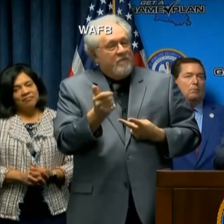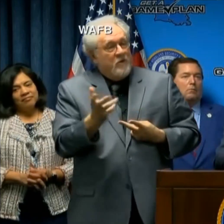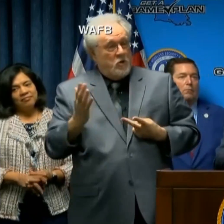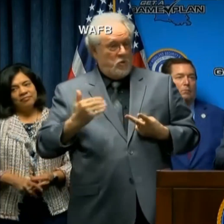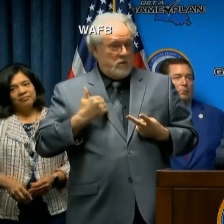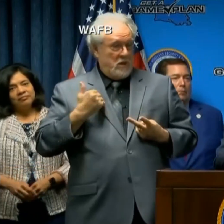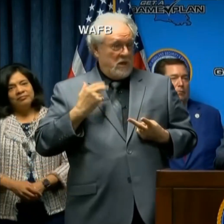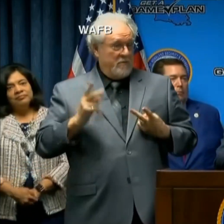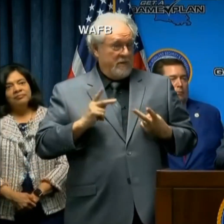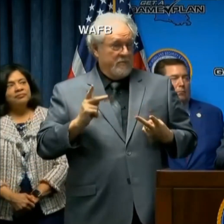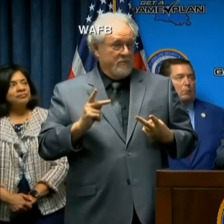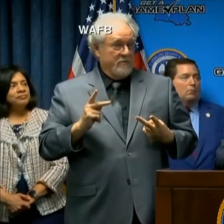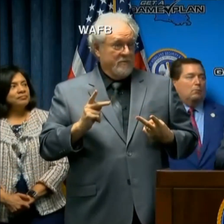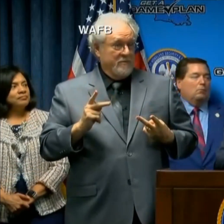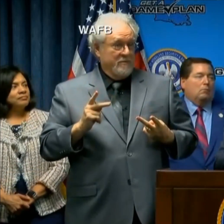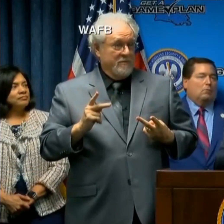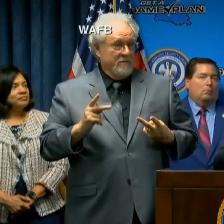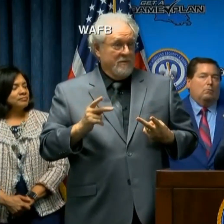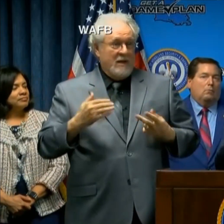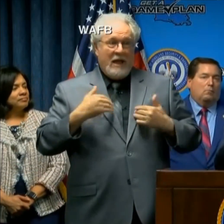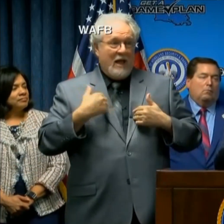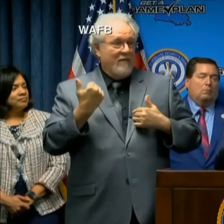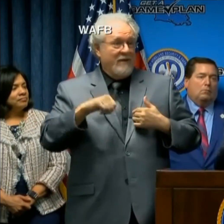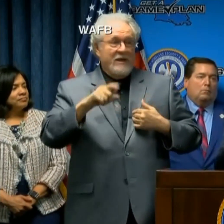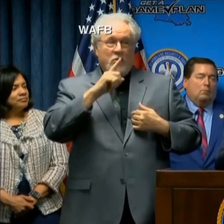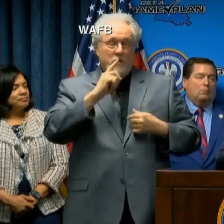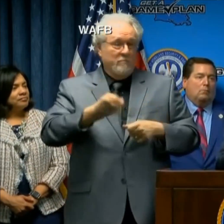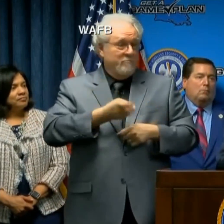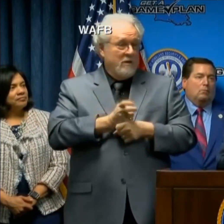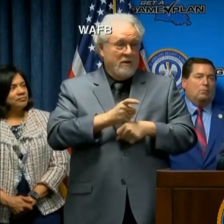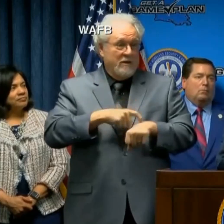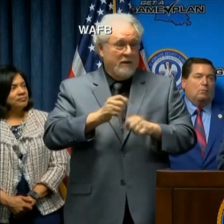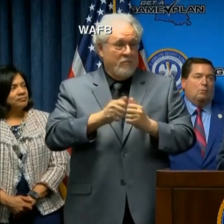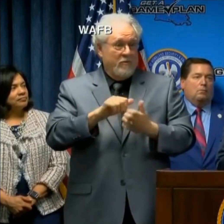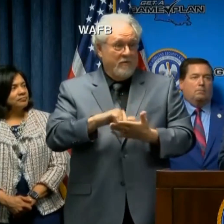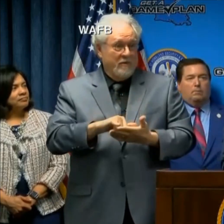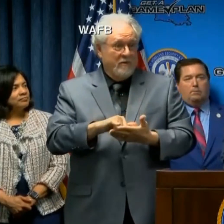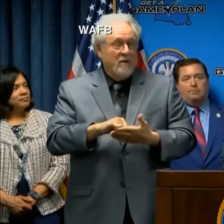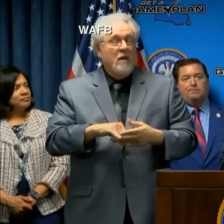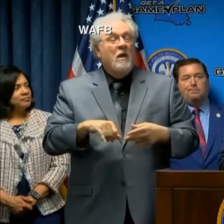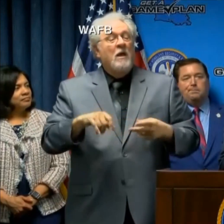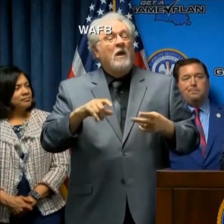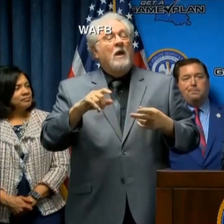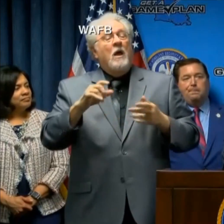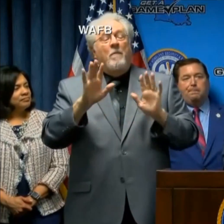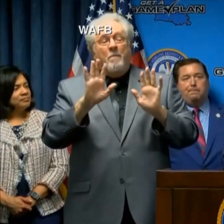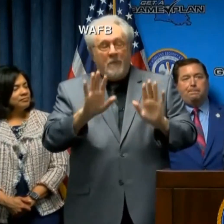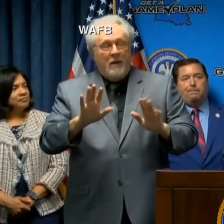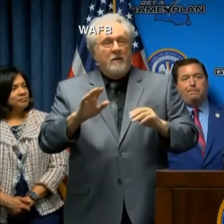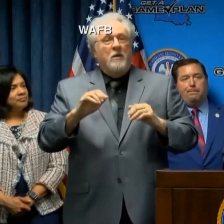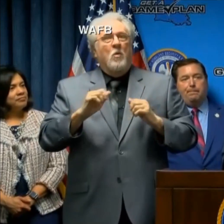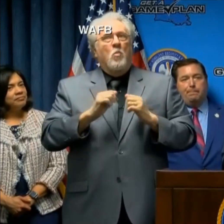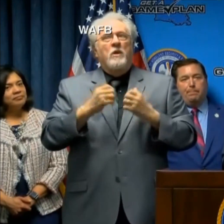people are having any real impact from this but but with respect to how many of